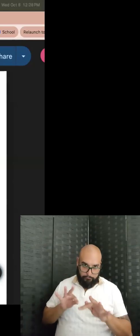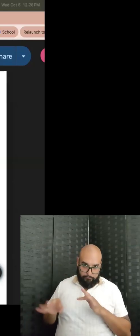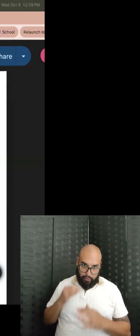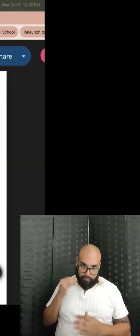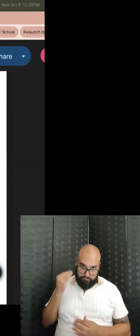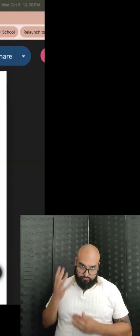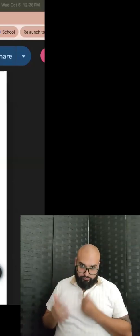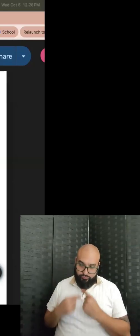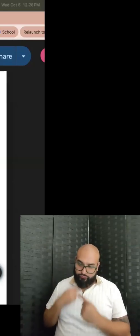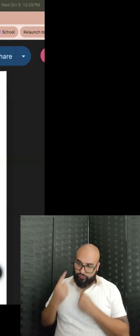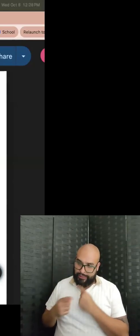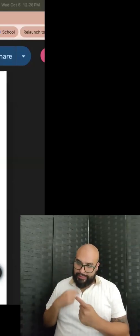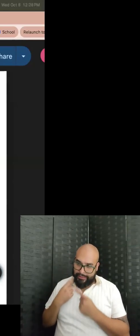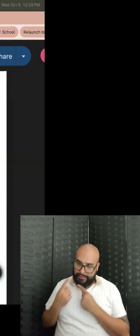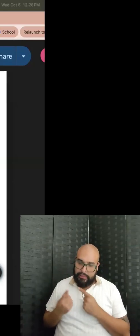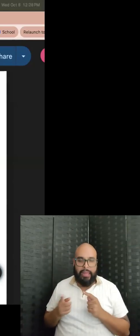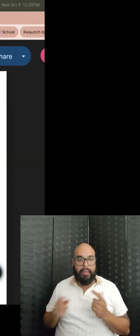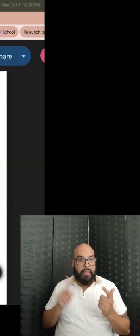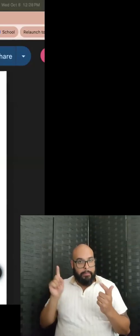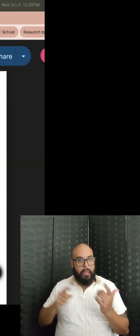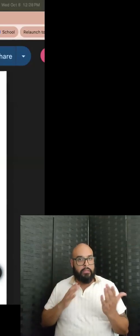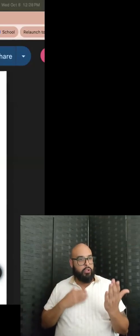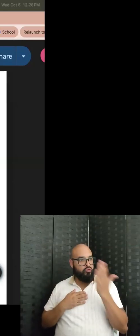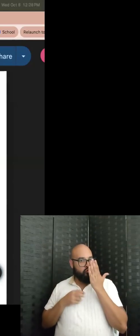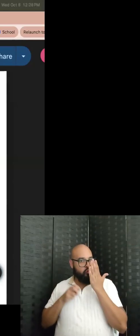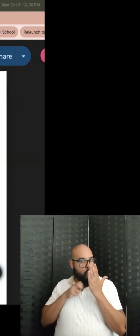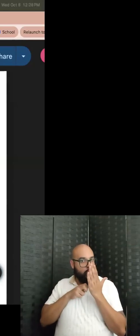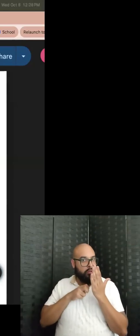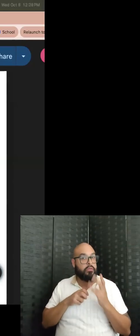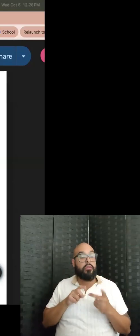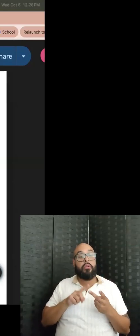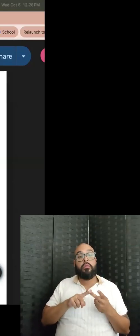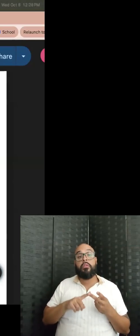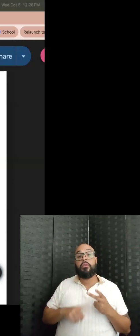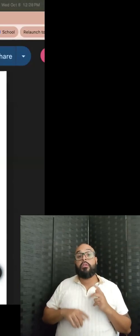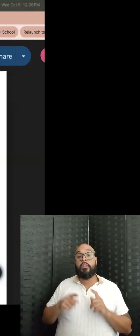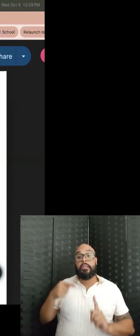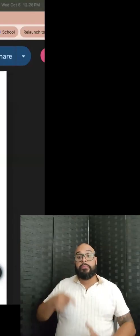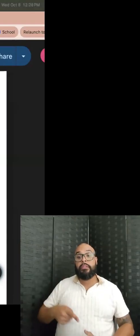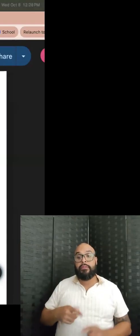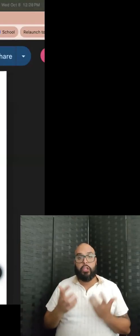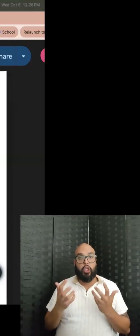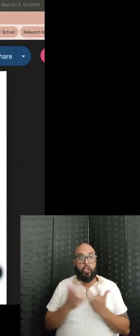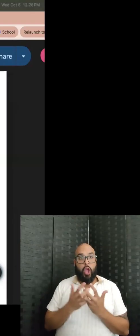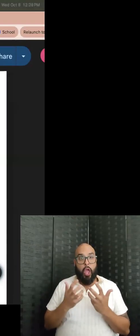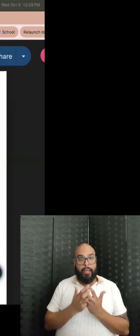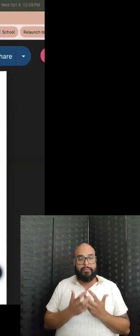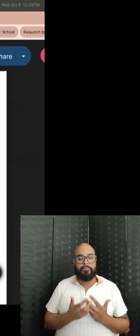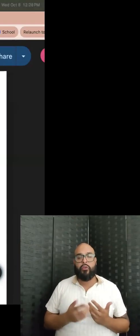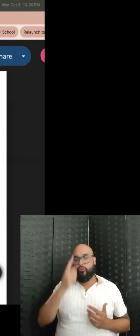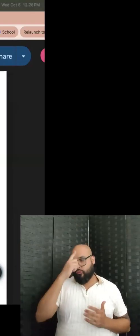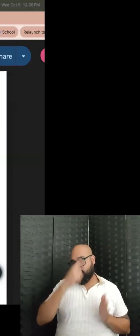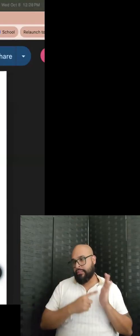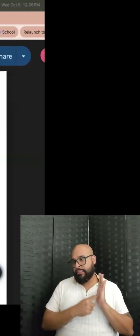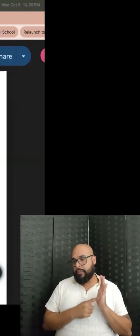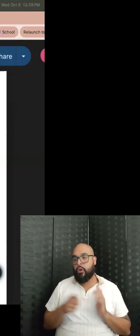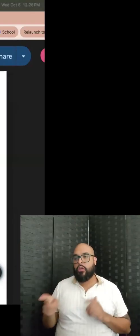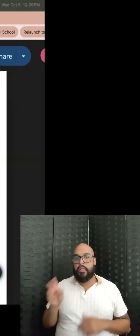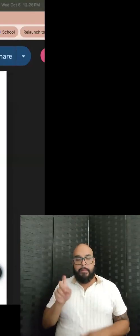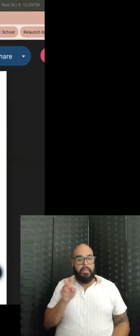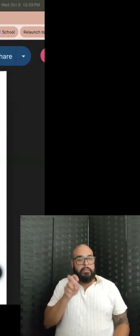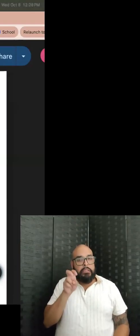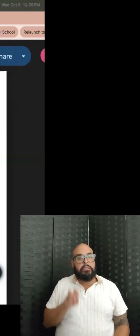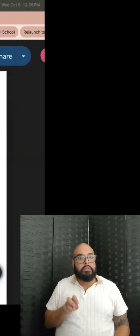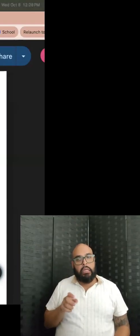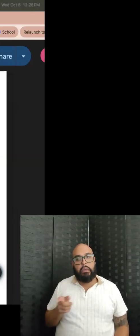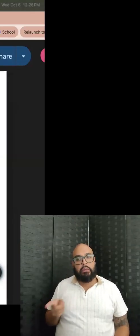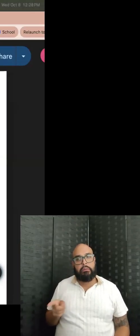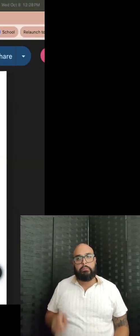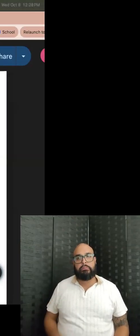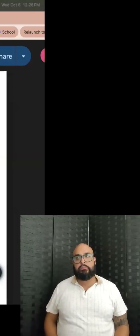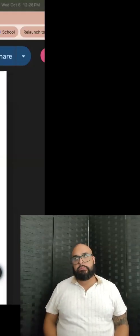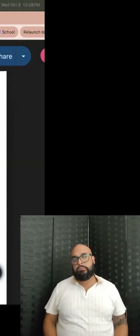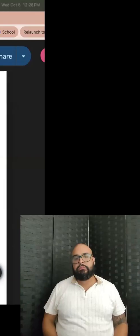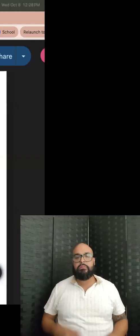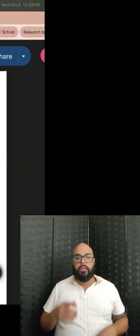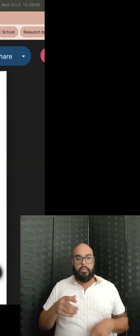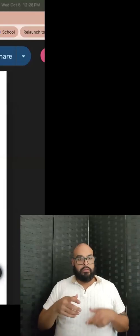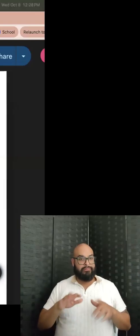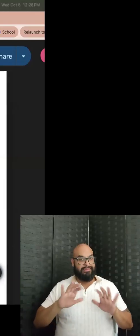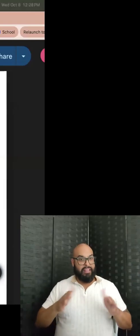And then specific accommodations that need to be considered, such as, you know, making sure she's seated in a place in the classroom that's appropriate, that's near a plug for her technology.